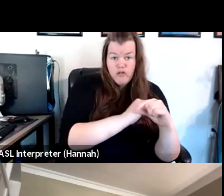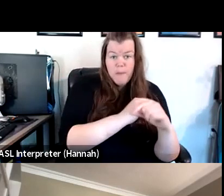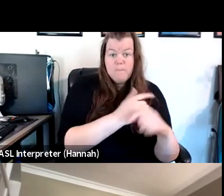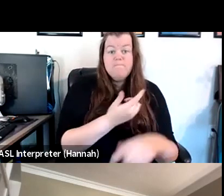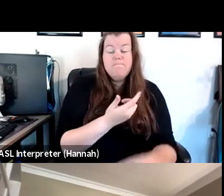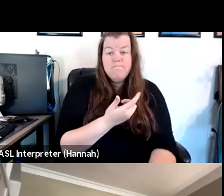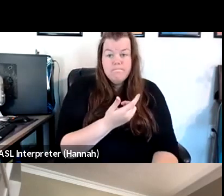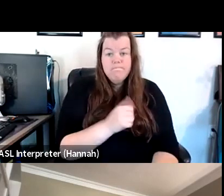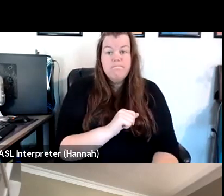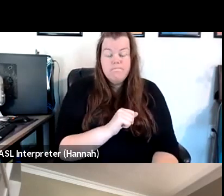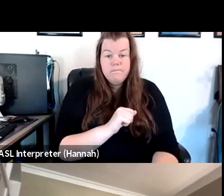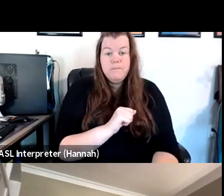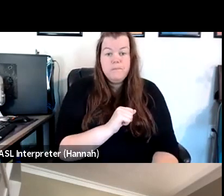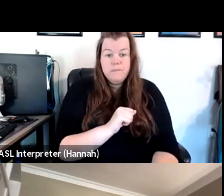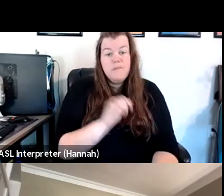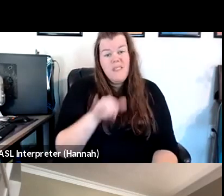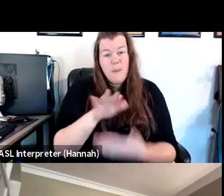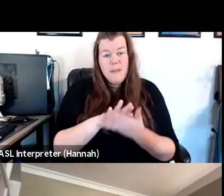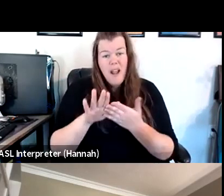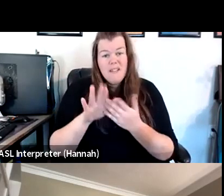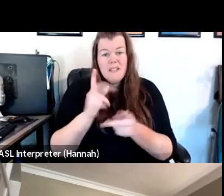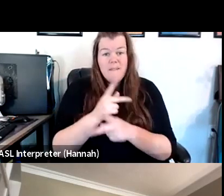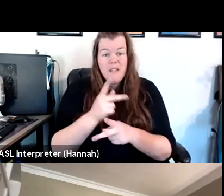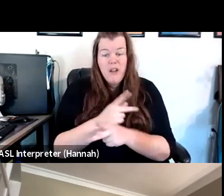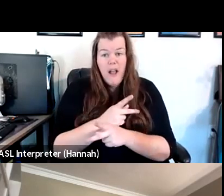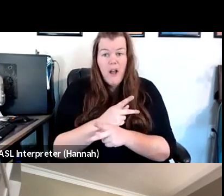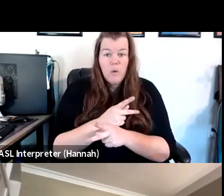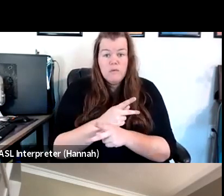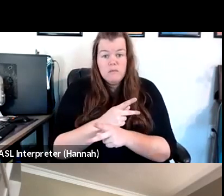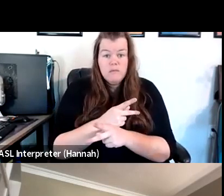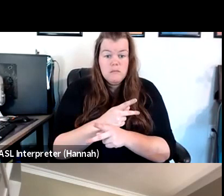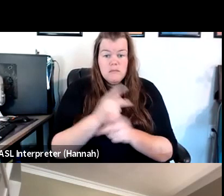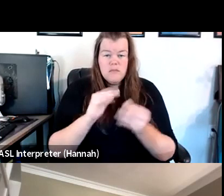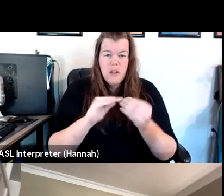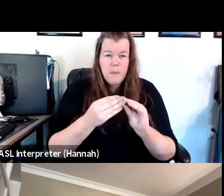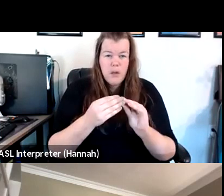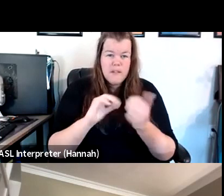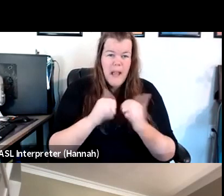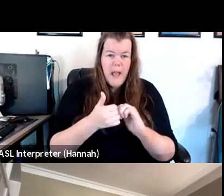the default it would be nice for us to figure out how we can capture that data at some point